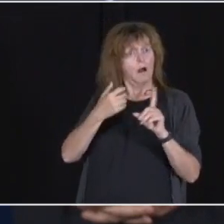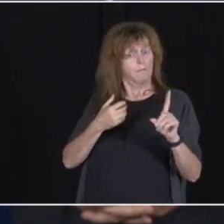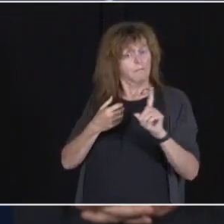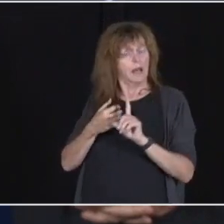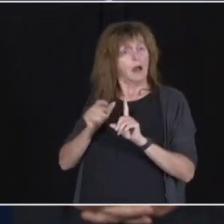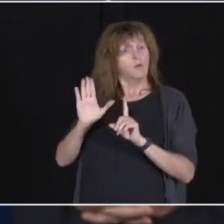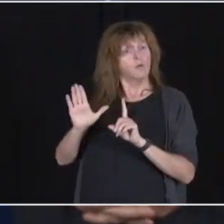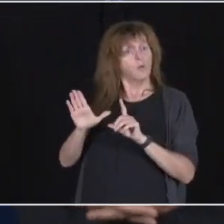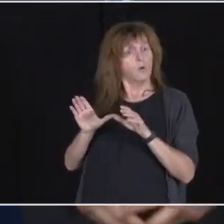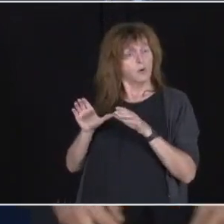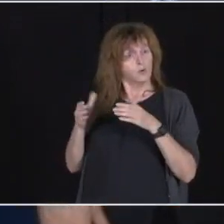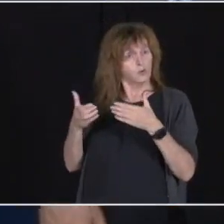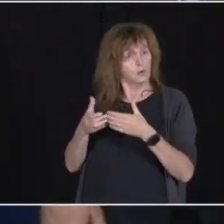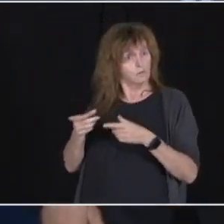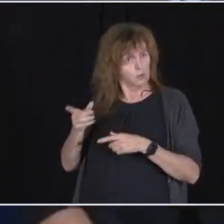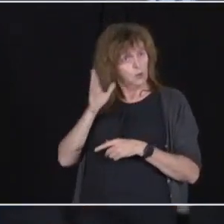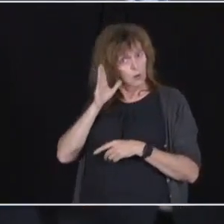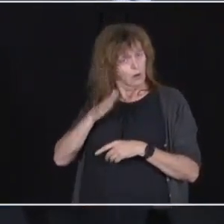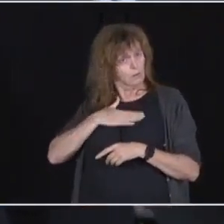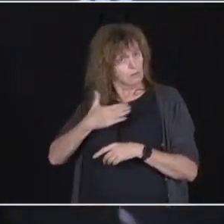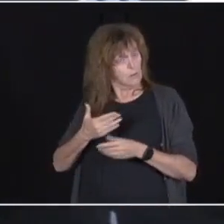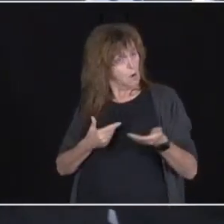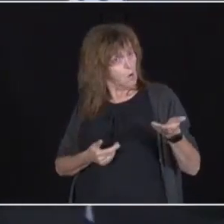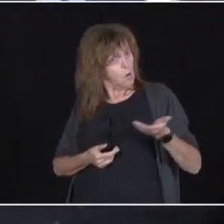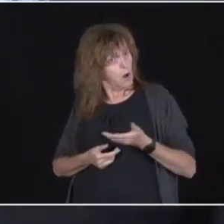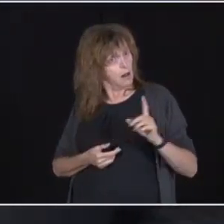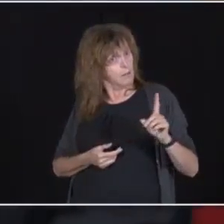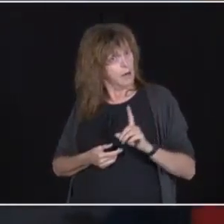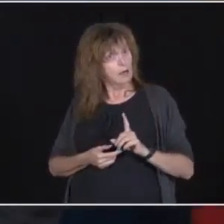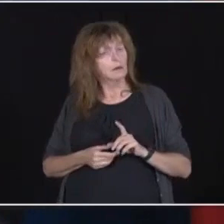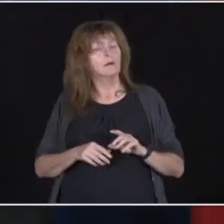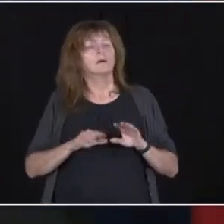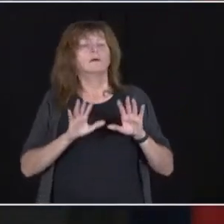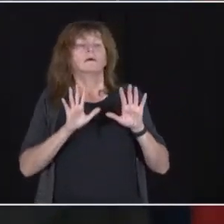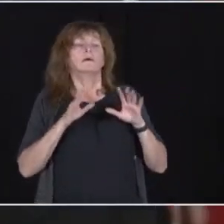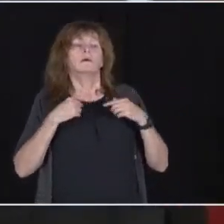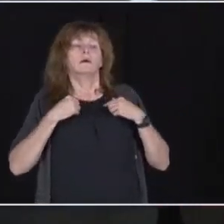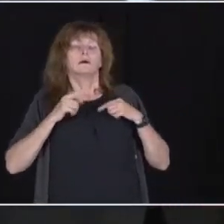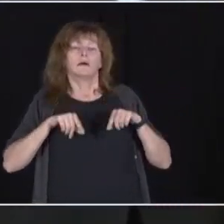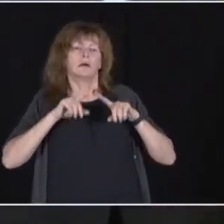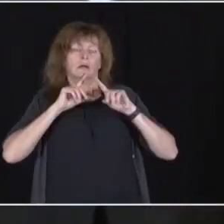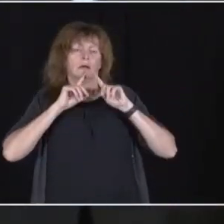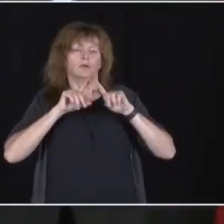Is there a pass back for her into the PC caucus? Well, I'd have to let the house leader answer that.